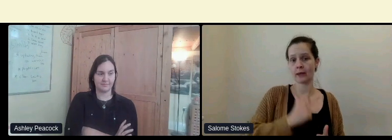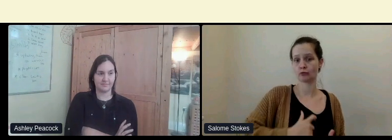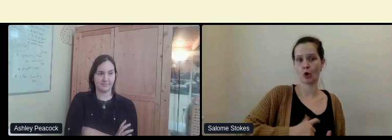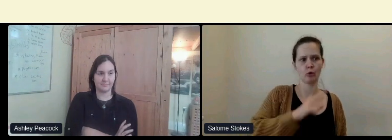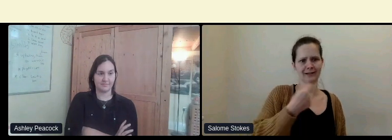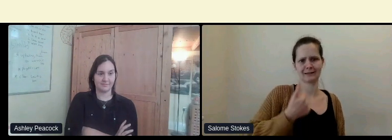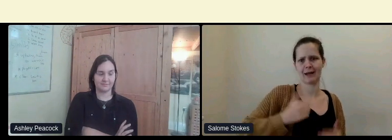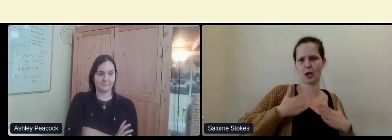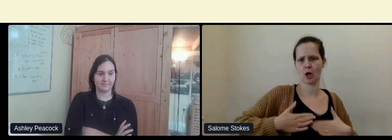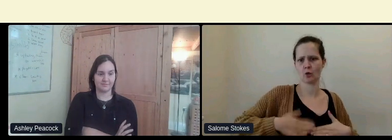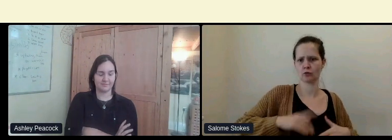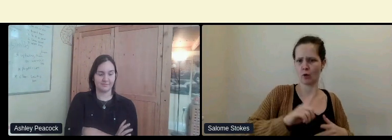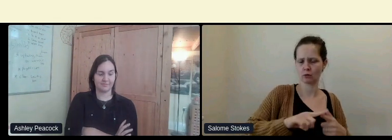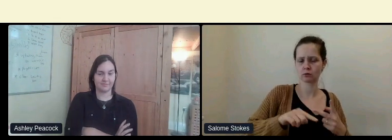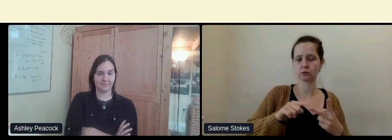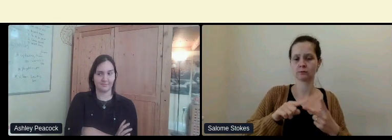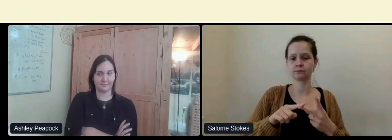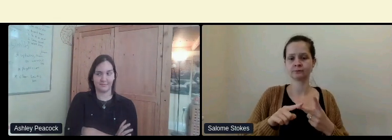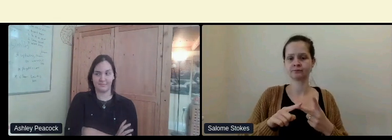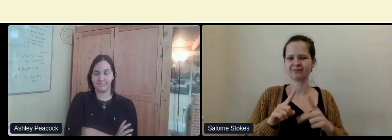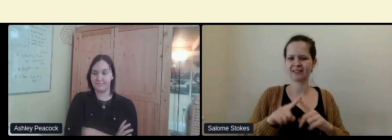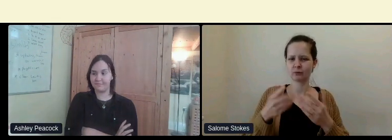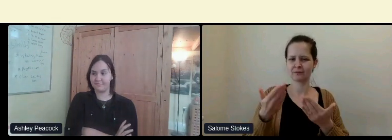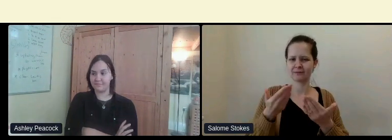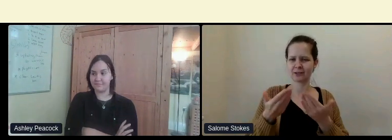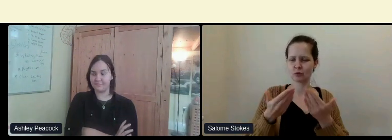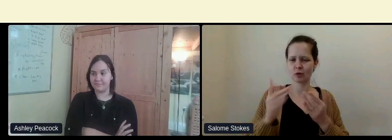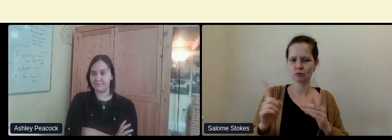wear? Can I wear jeans and a hoodie? Can I wear jeans but I can't wear a hoodie?